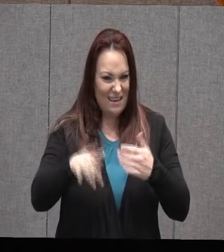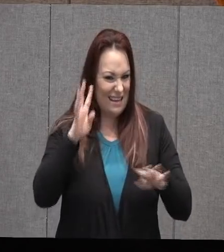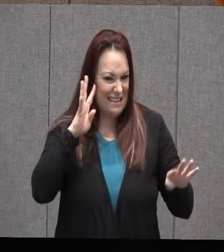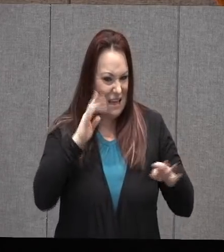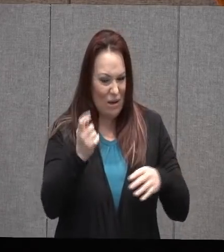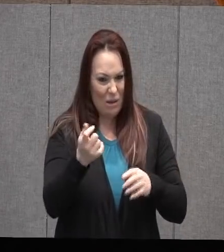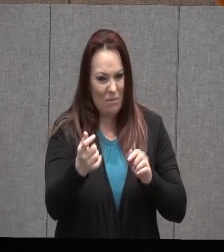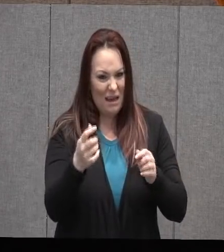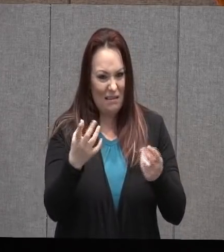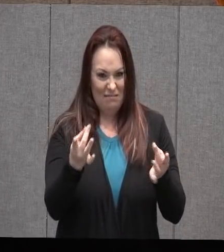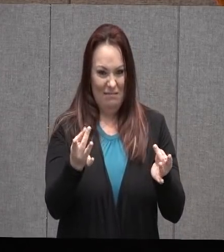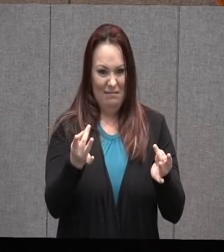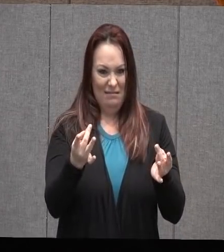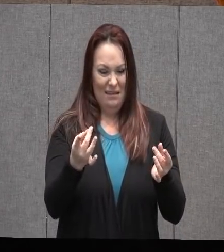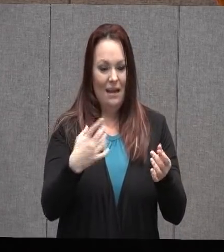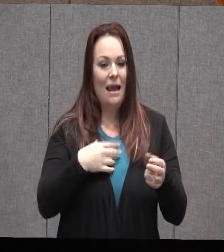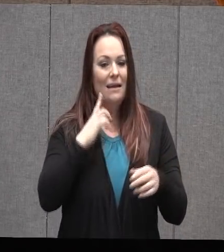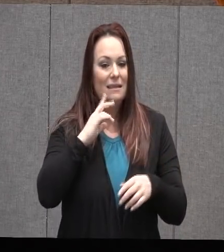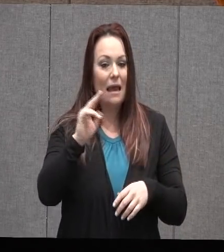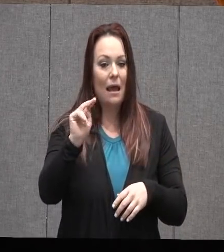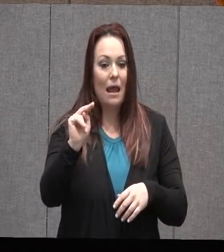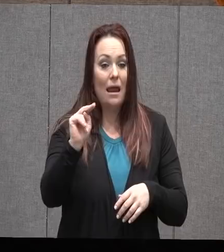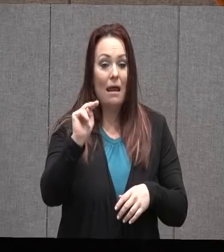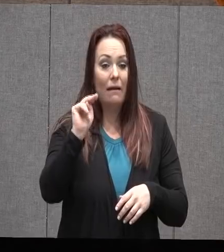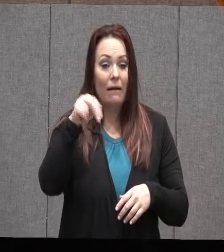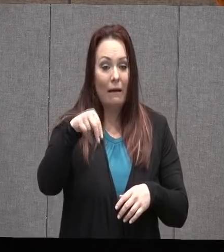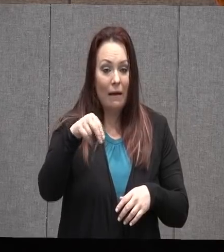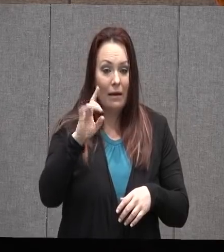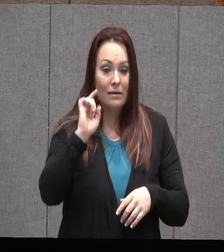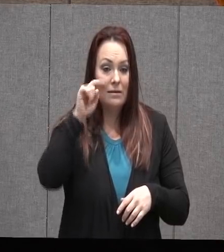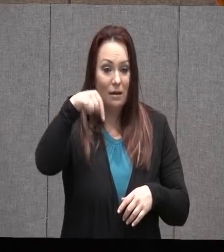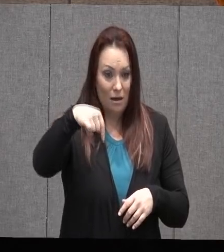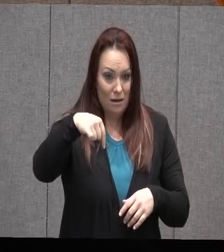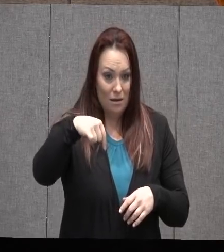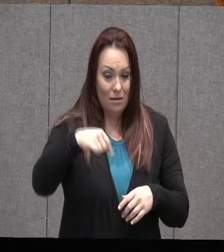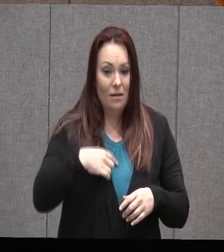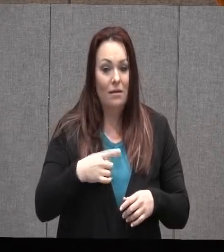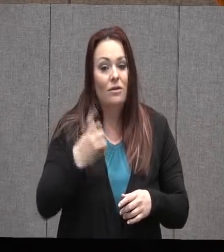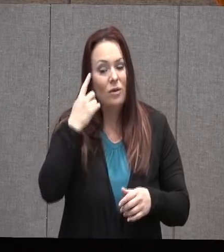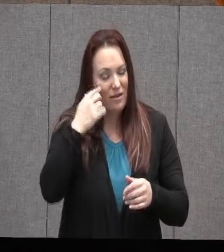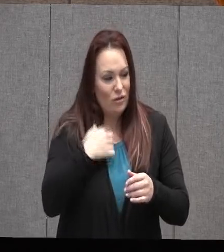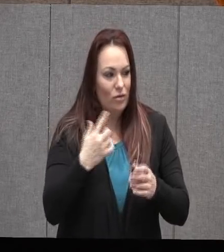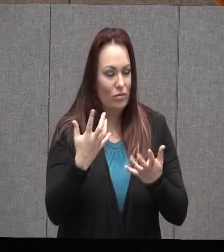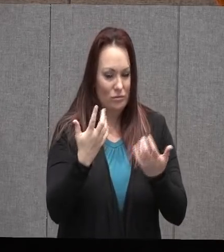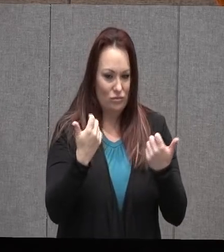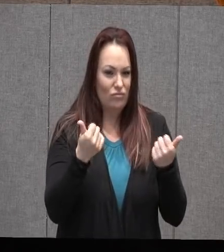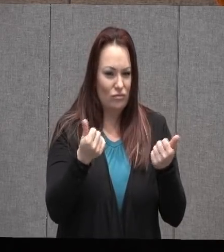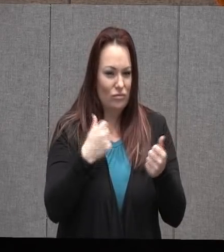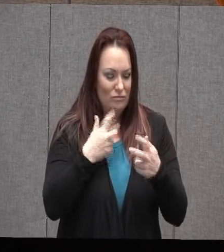because it's got the blend there. So we'll have to pull that apart when we get there. But I'm gonna start at the top